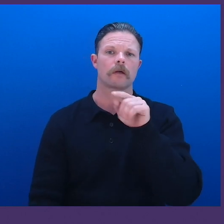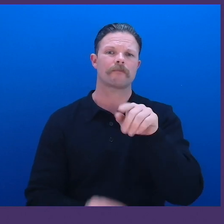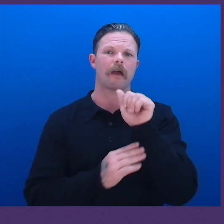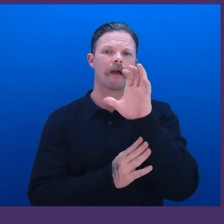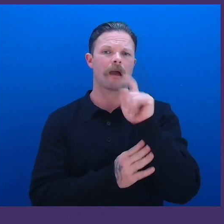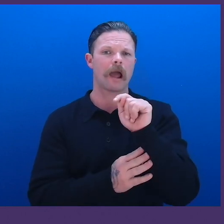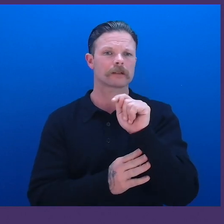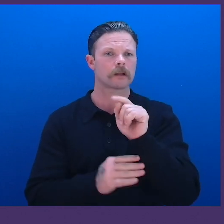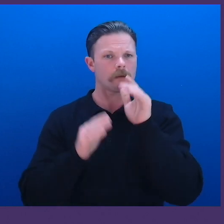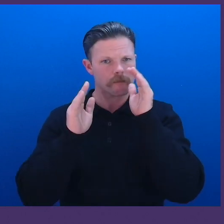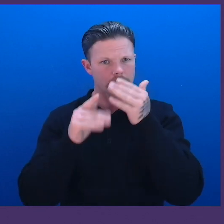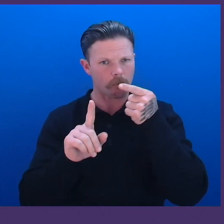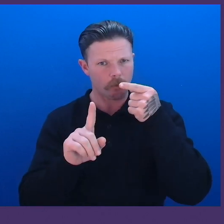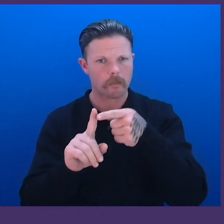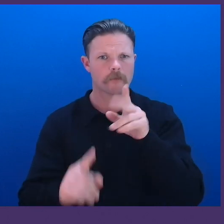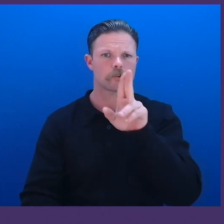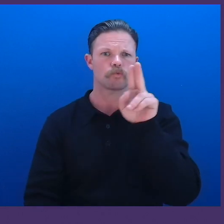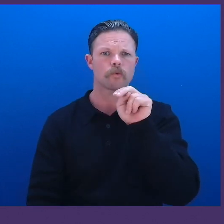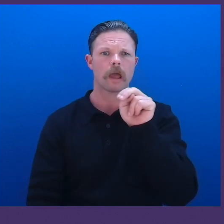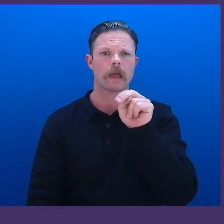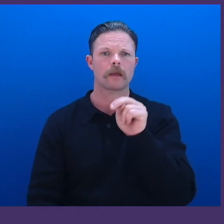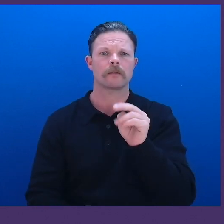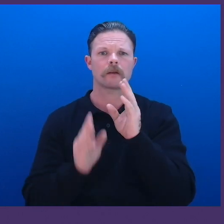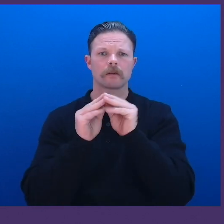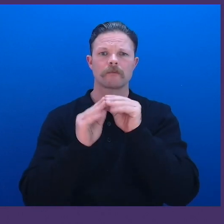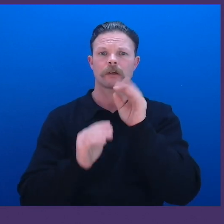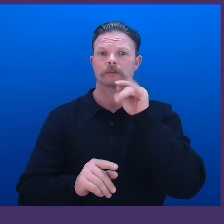on the Rights of Persons with Disabilities.